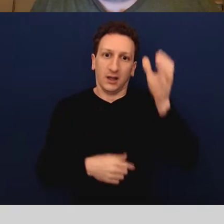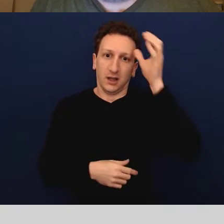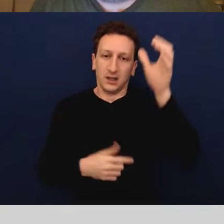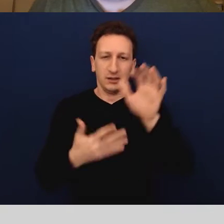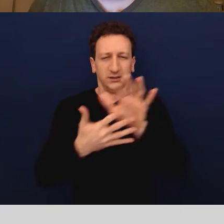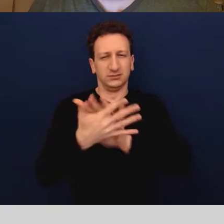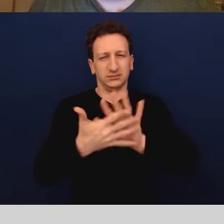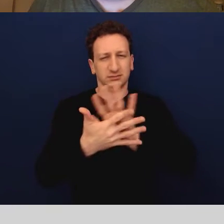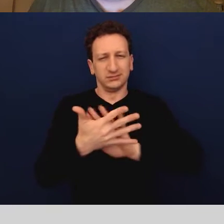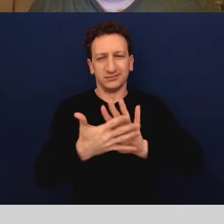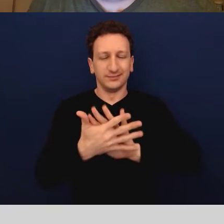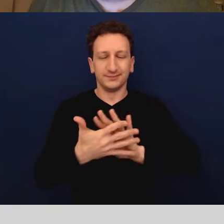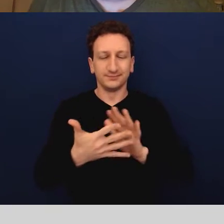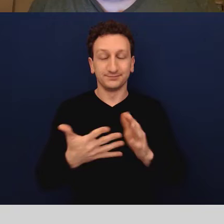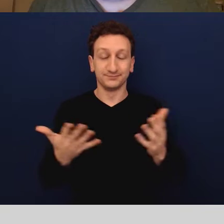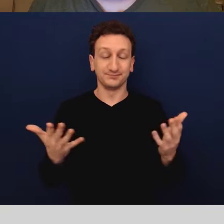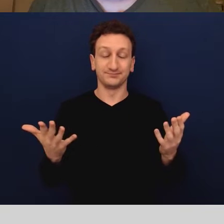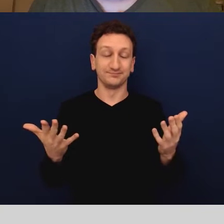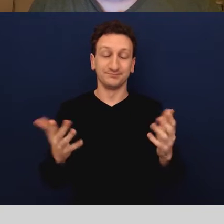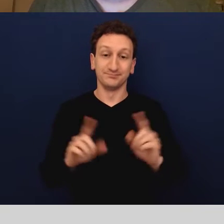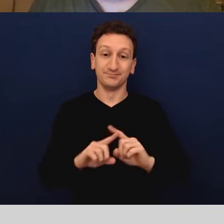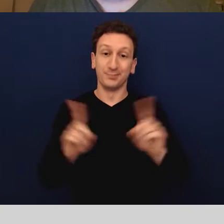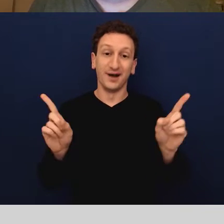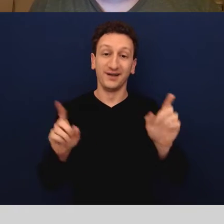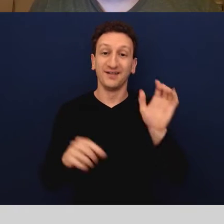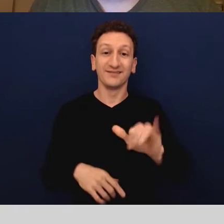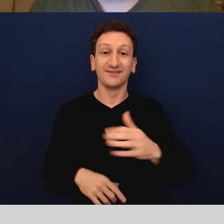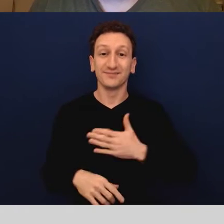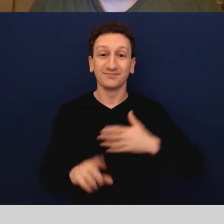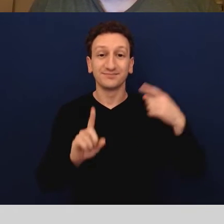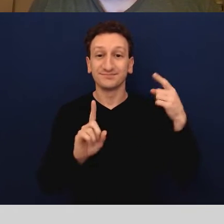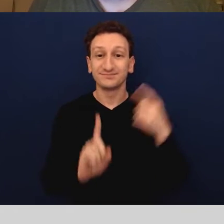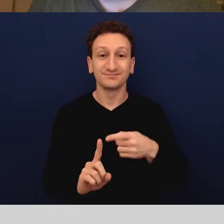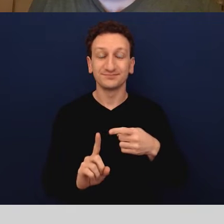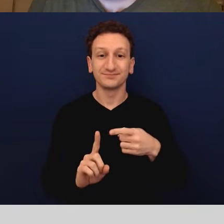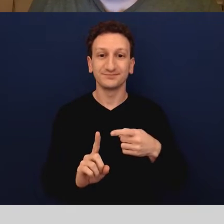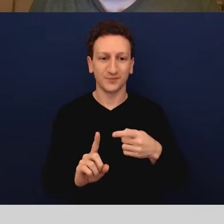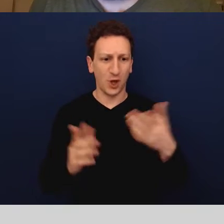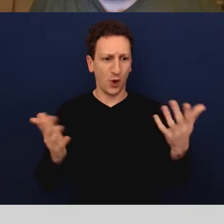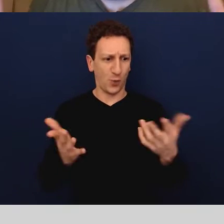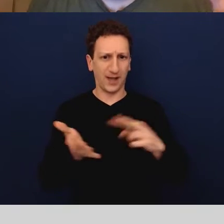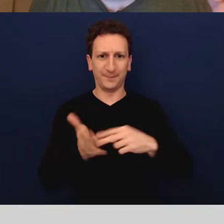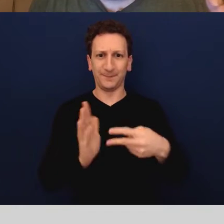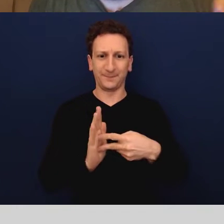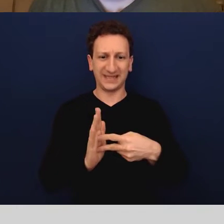And this will be a theme in the talk. The definition of the same thing